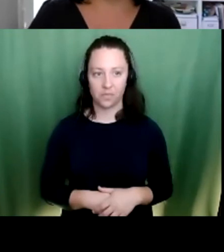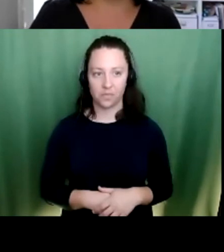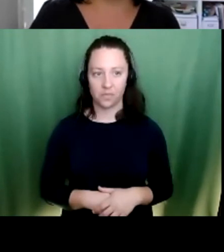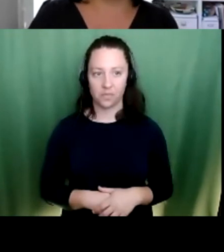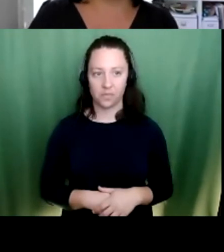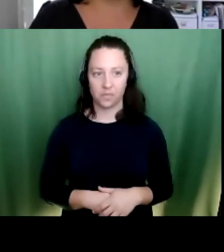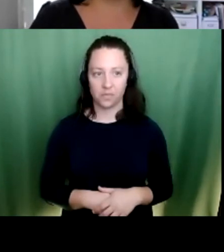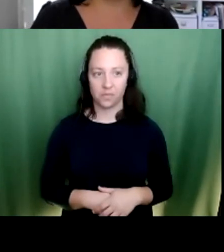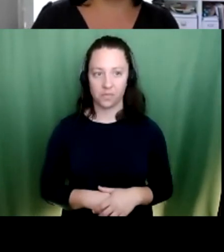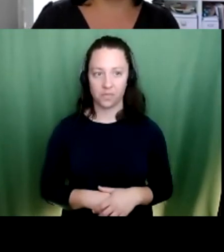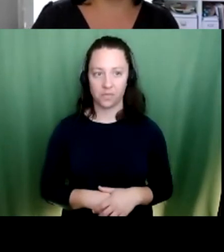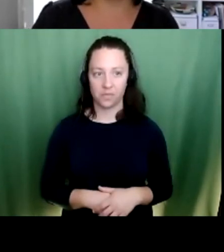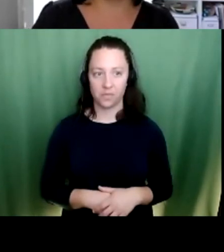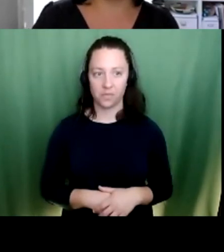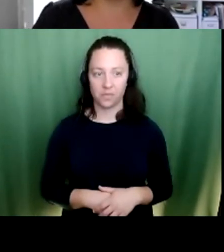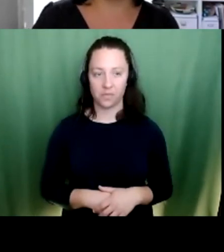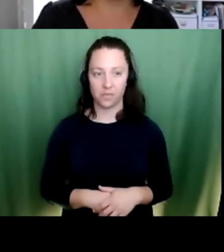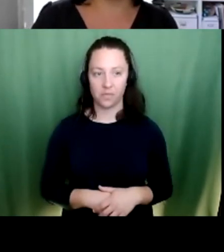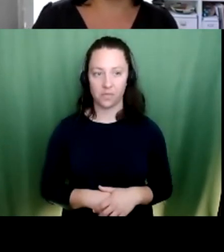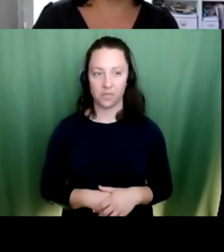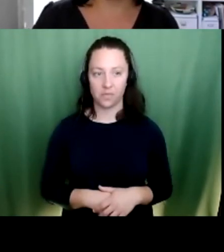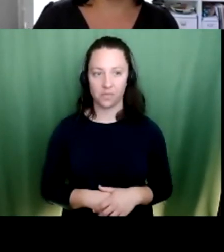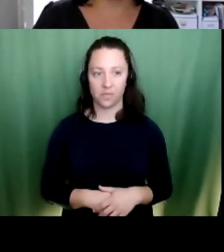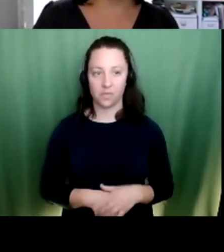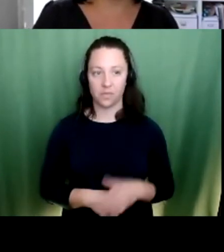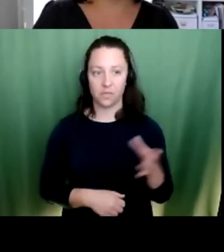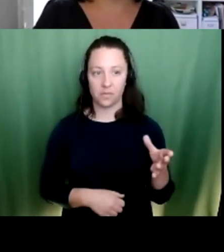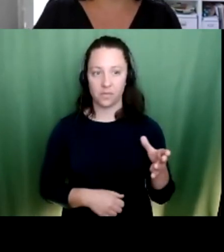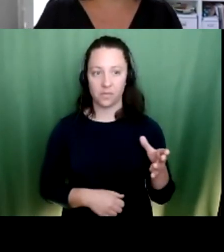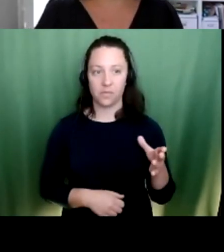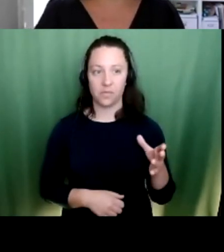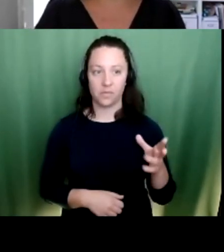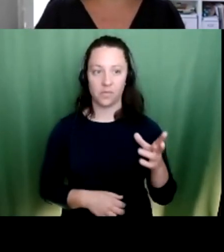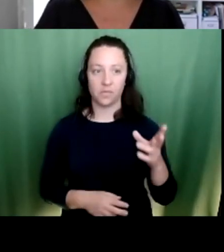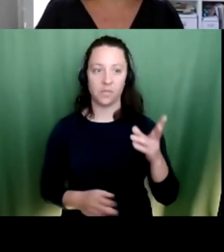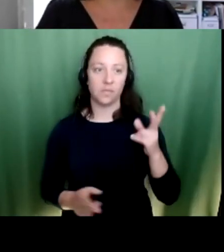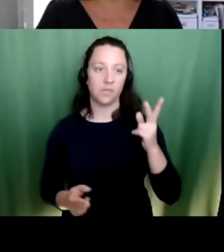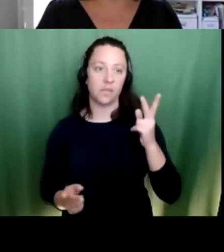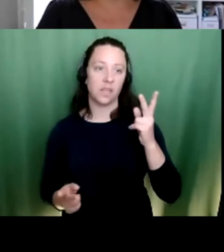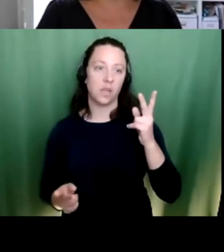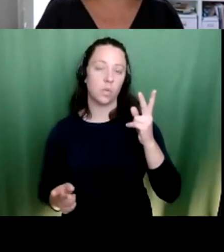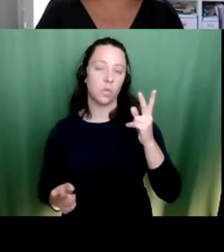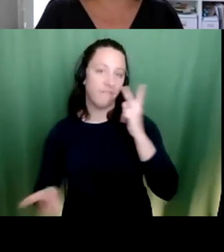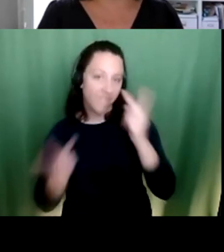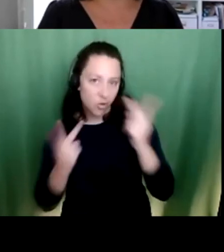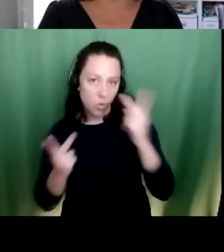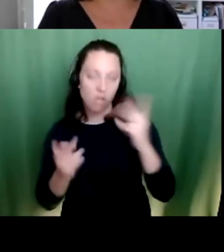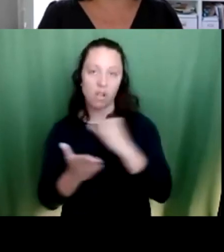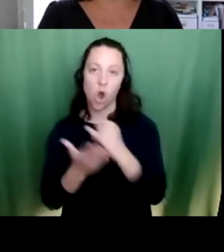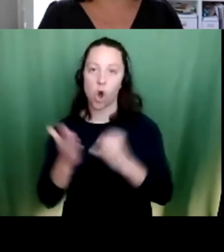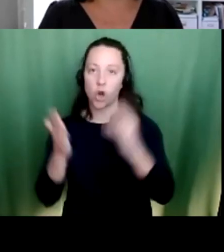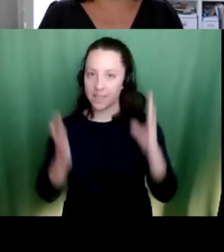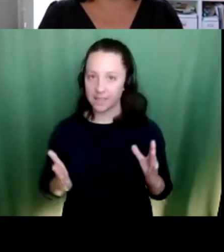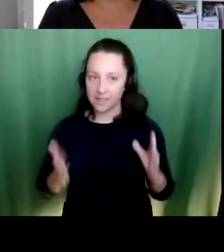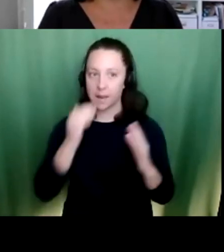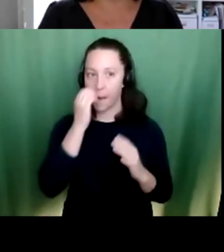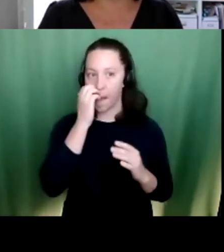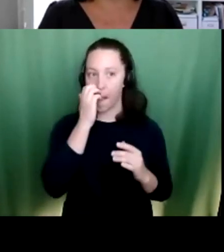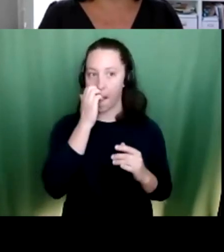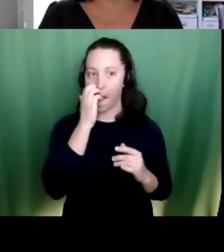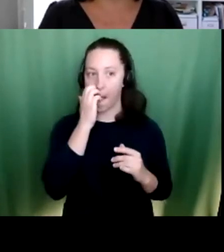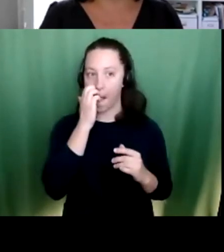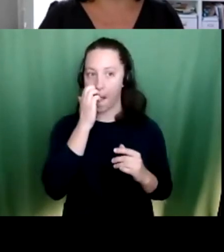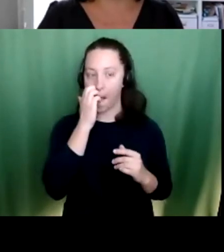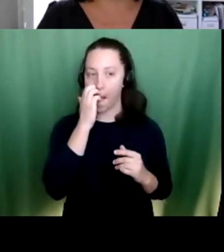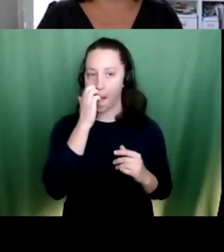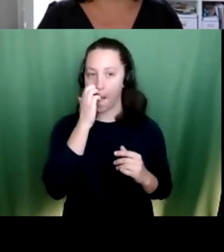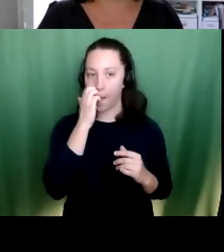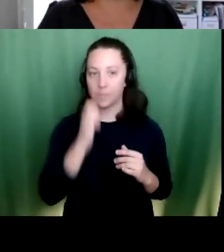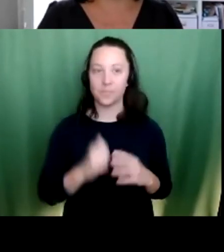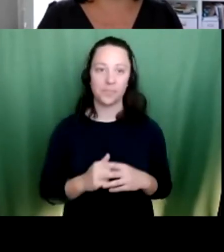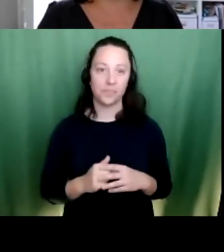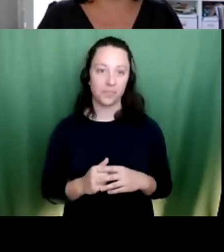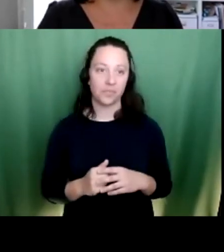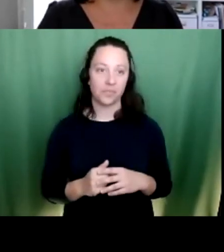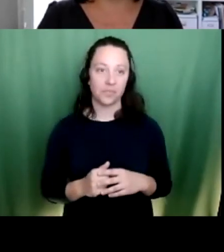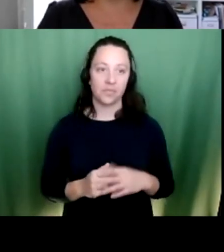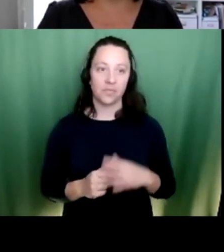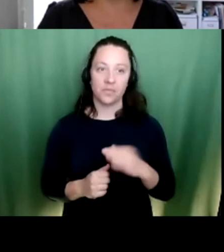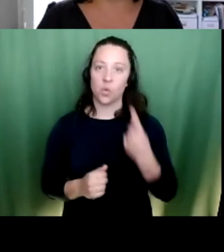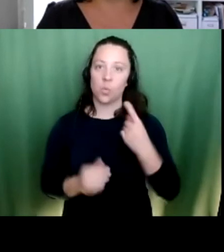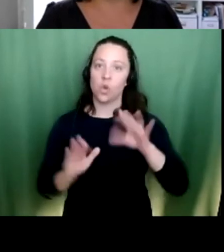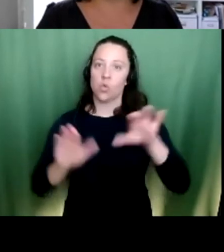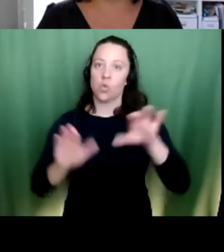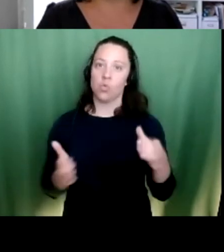actually it was a visual artist who wanted to do an exhibit of visual art where all the